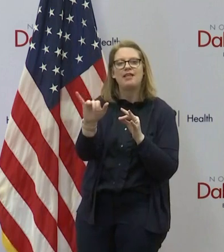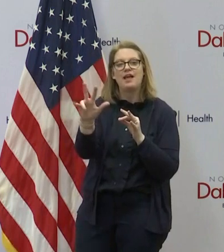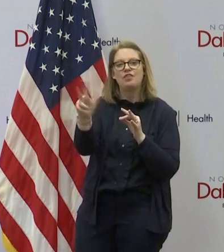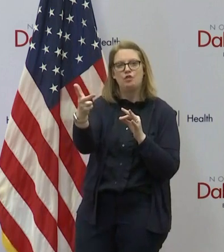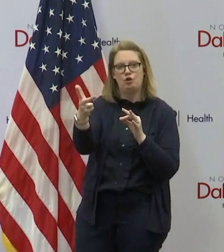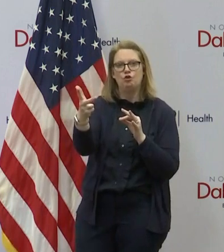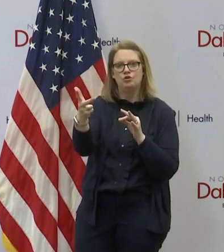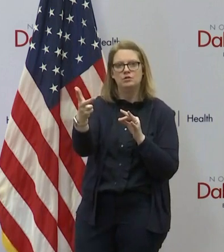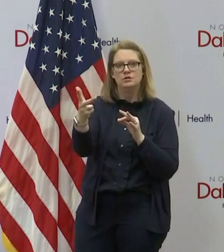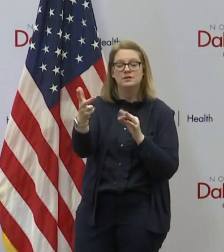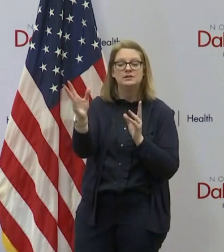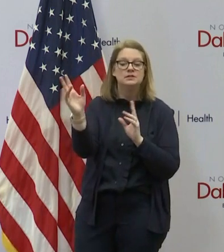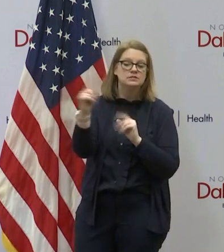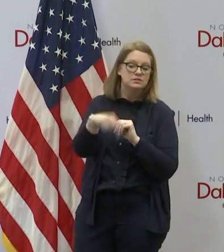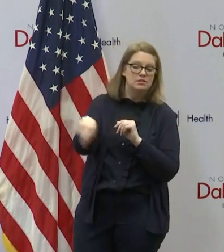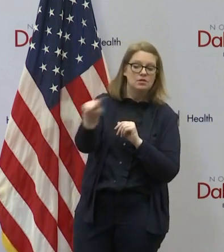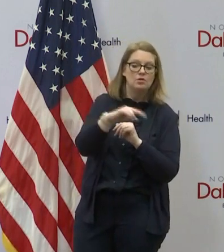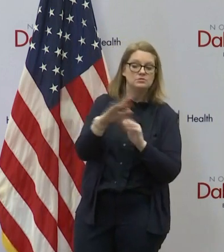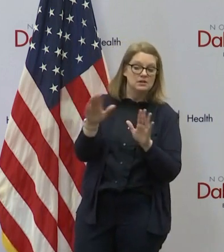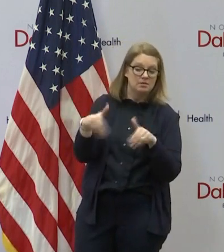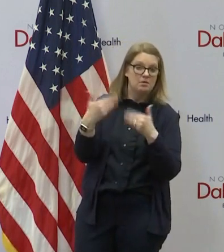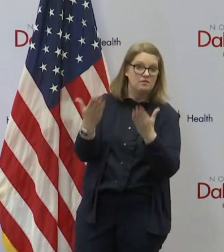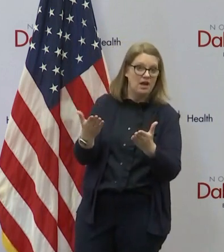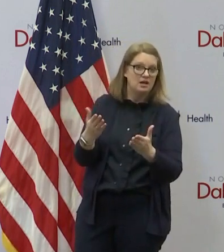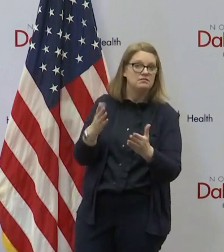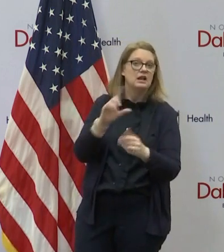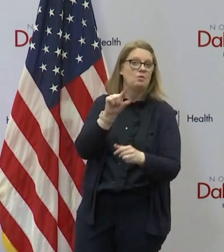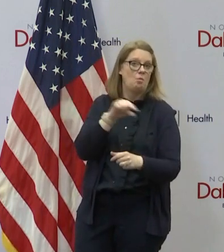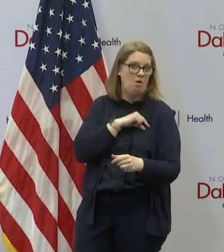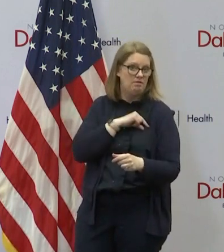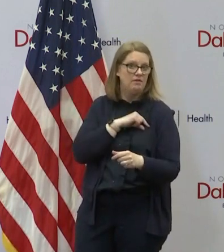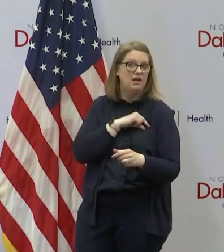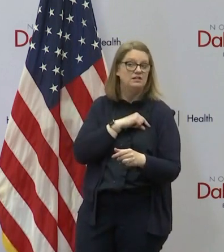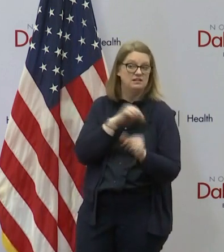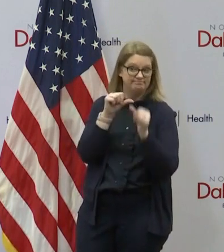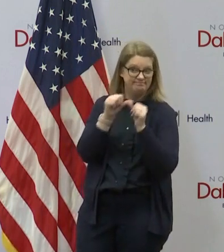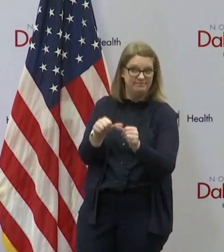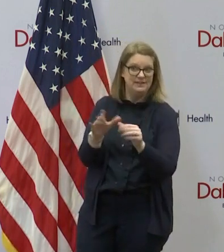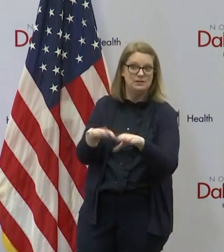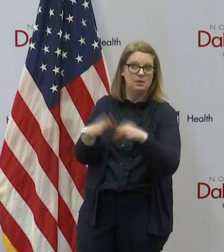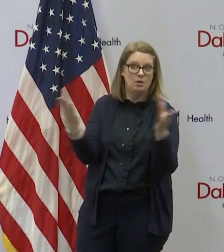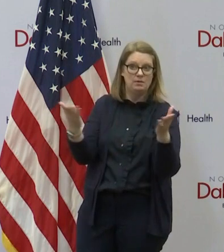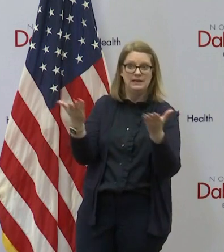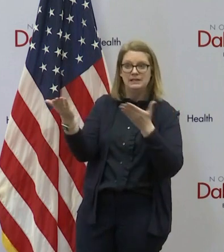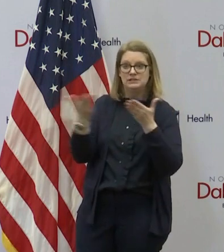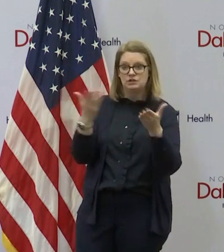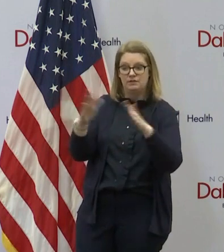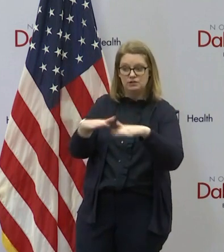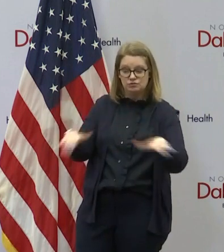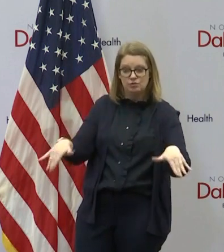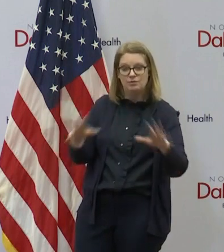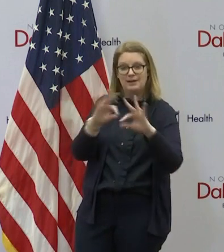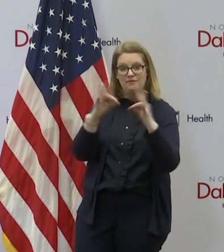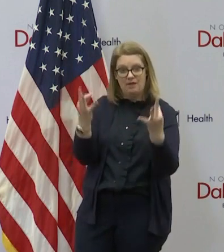LIFELINE HOUSEHOLD JOBS. TODAY WE'RE ANNOUNCING THE CHILD CARE OPERATING PROGRAM IS EXTENDED TO JULY 3rd TO